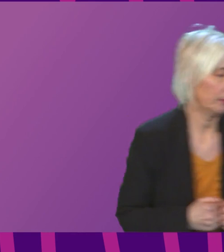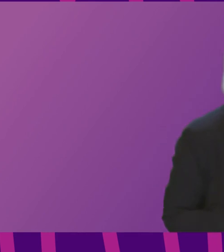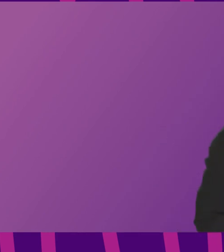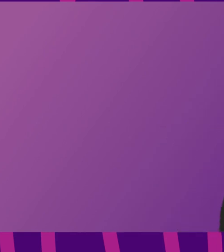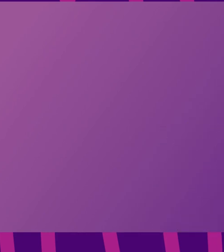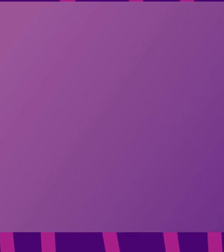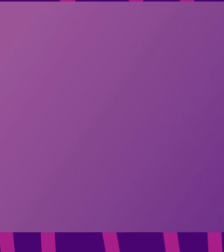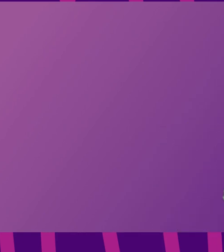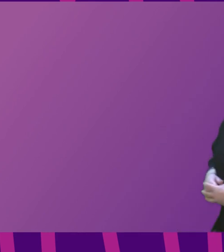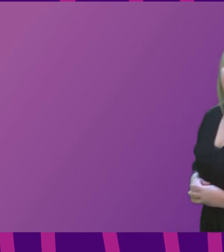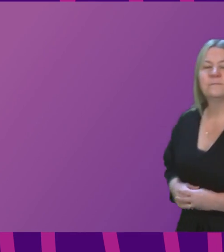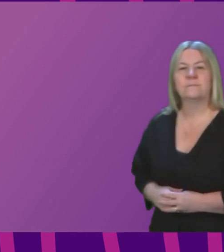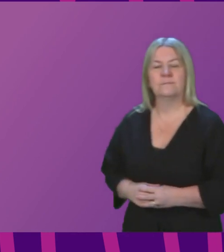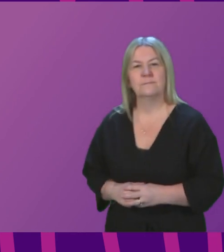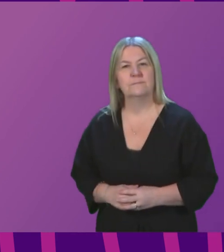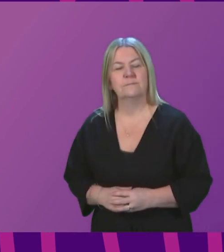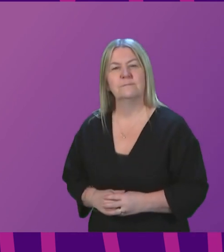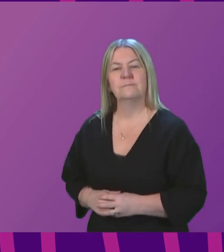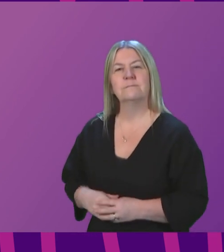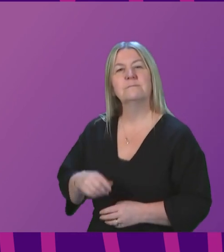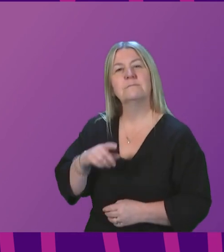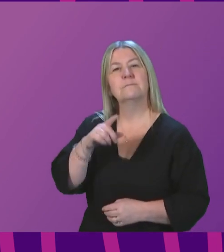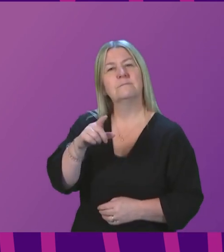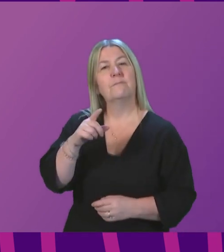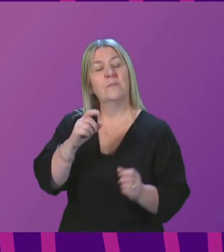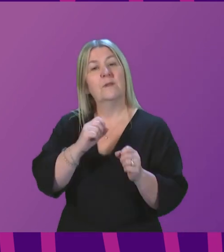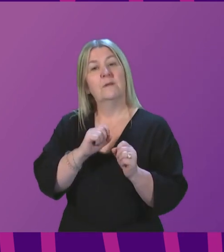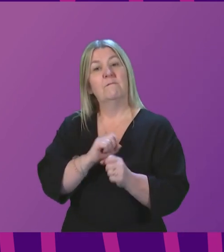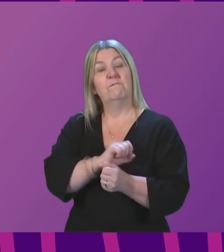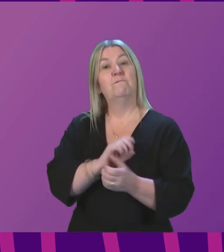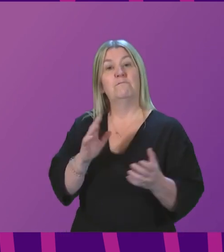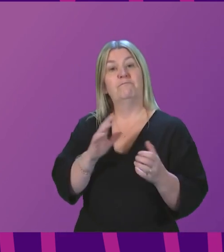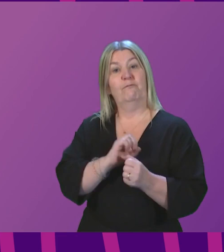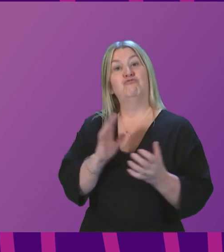Since the extension of free personal care to people under 65, no data has been recorded